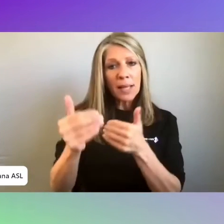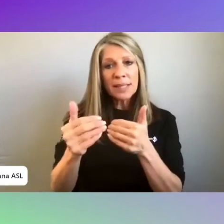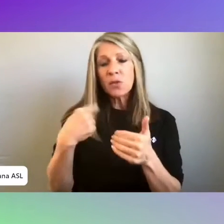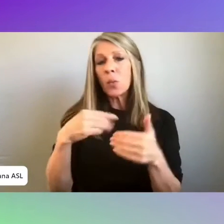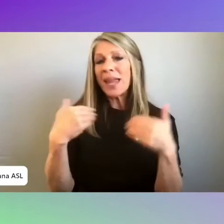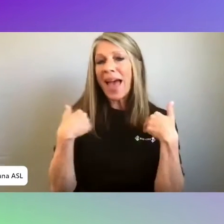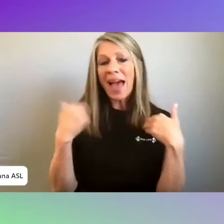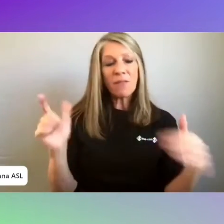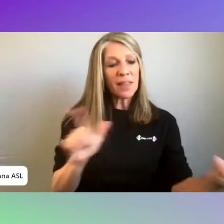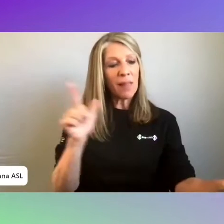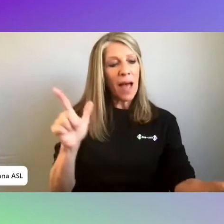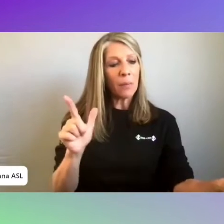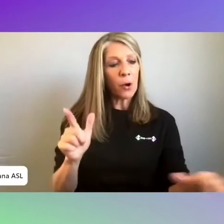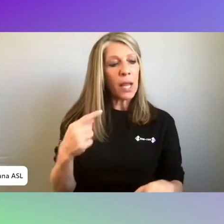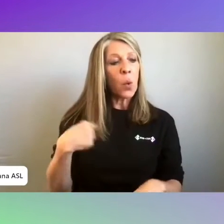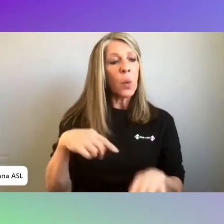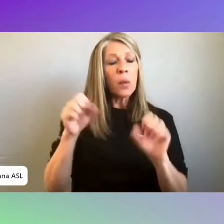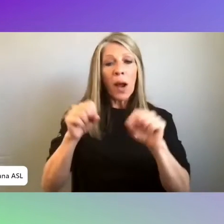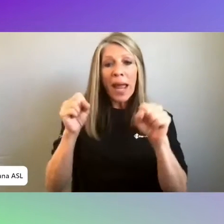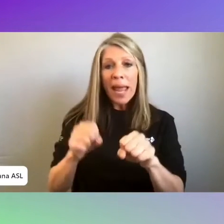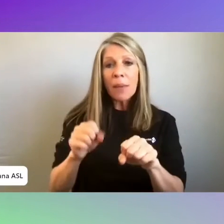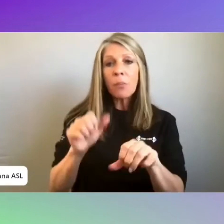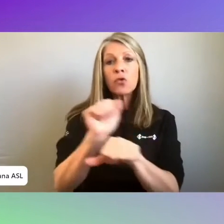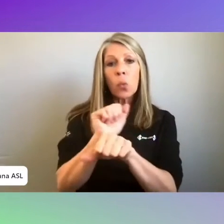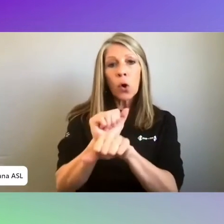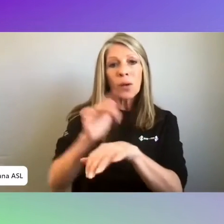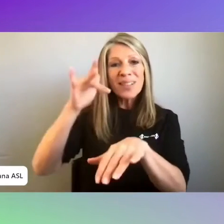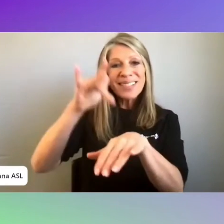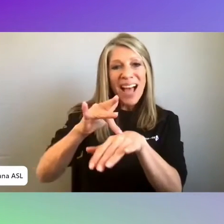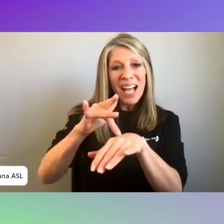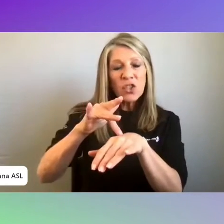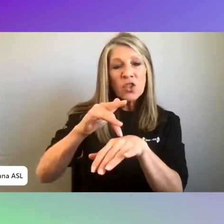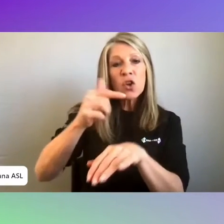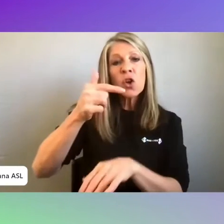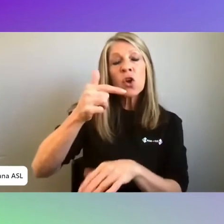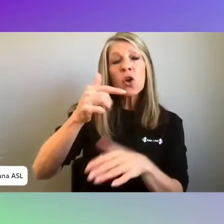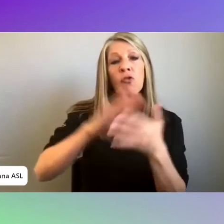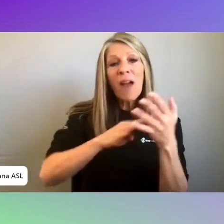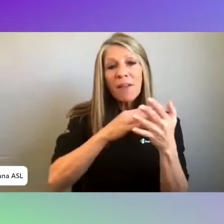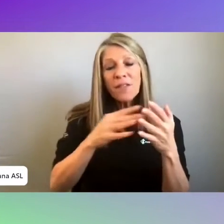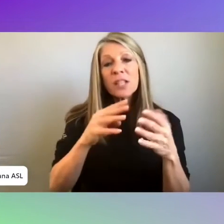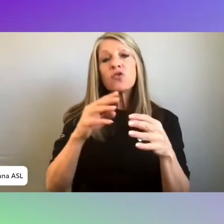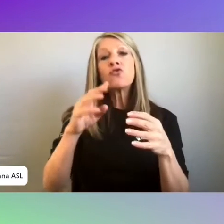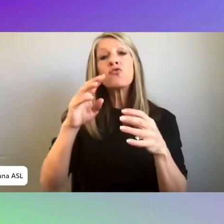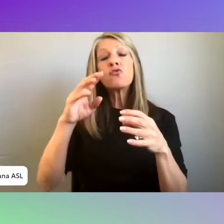discernible and durable tactile lines come in it's another process that we have at the library. So we